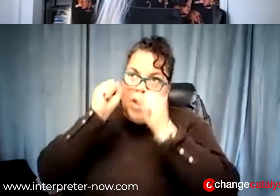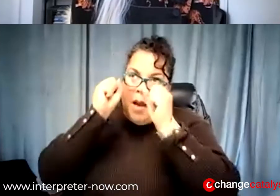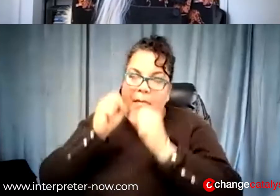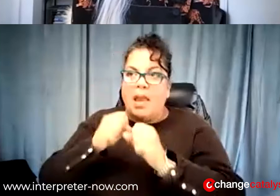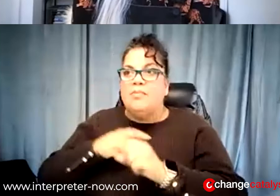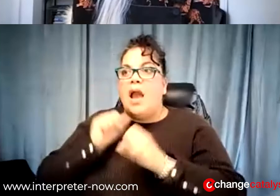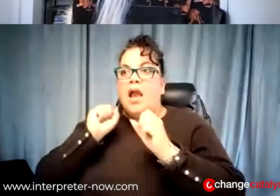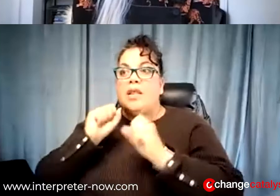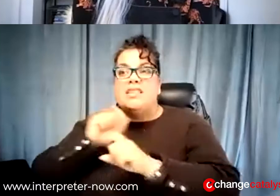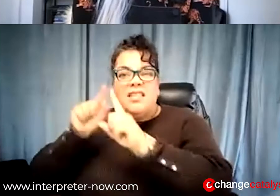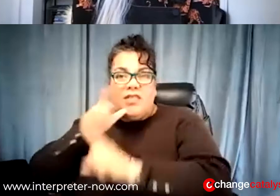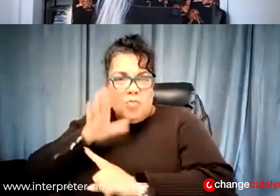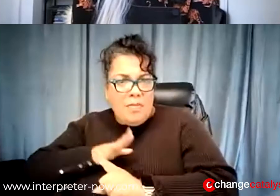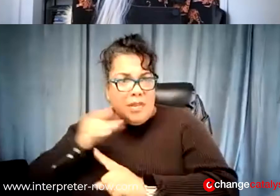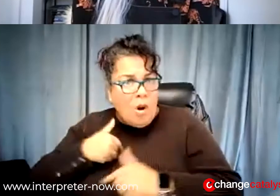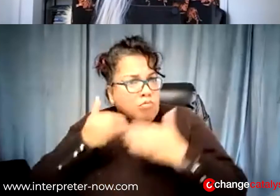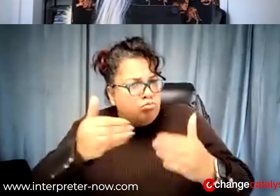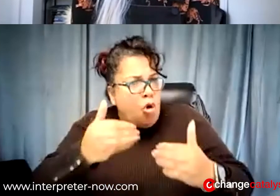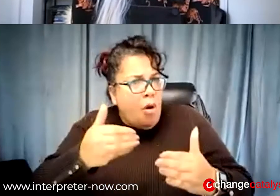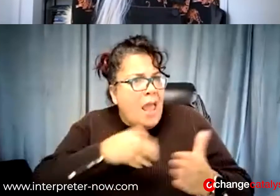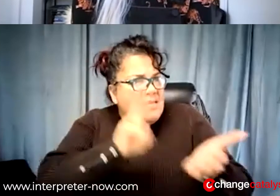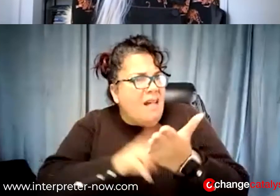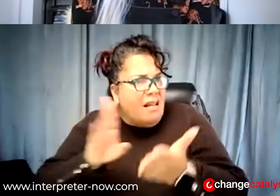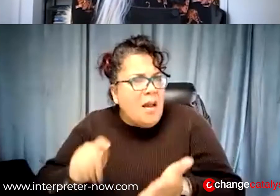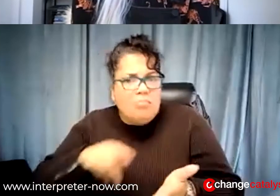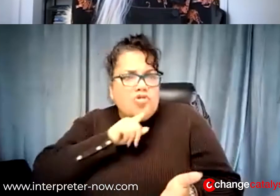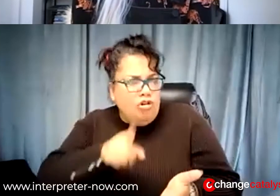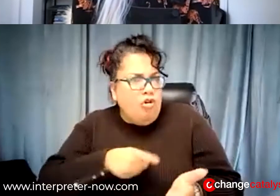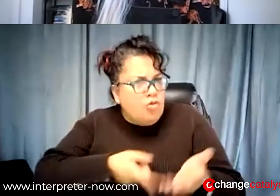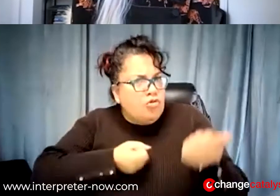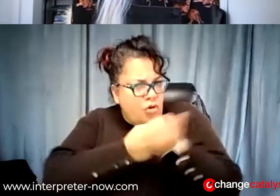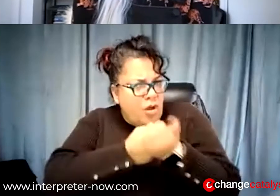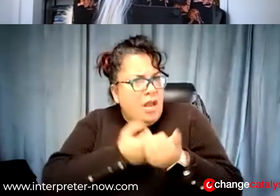"Who else can I invite?" and was just overwhelmed with the people that were just like, "Sure, absolutely. We'll step in."